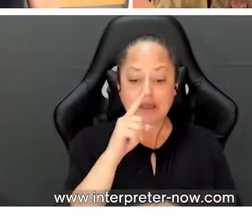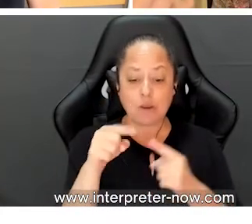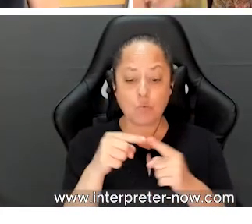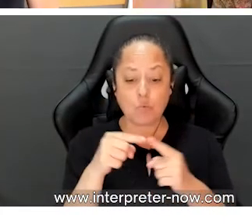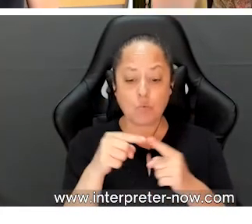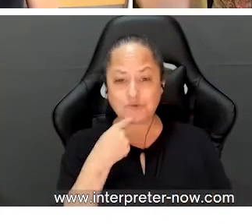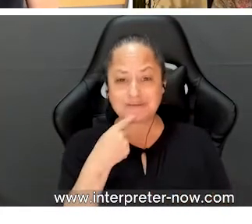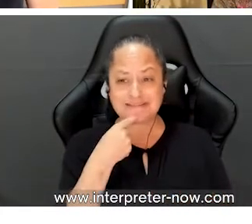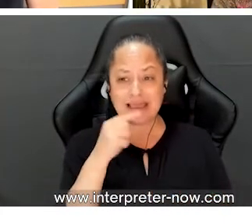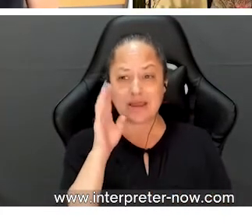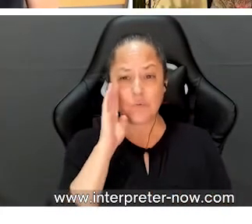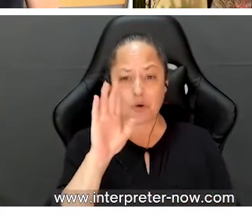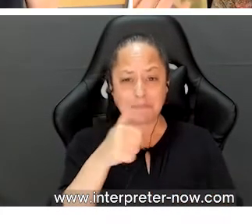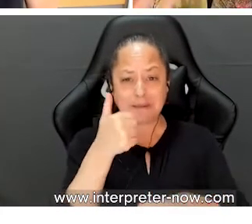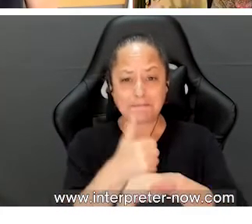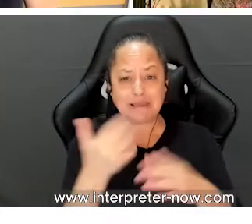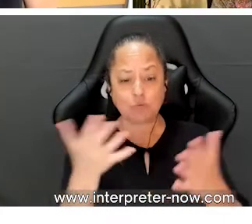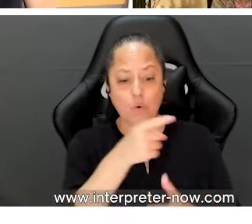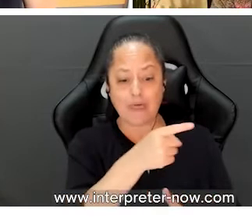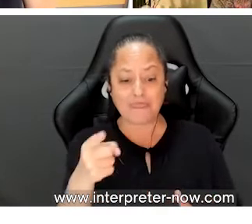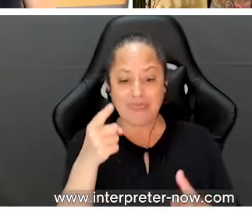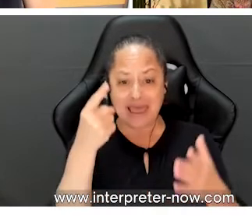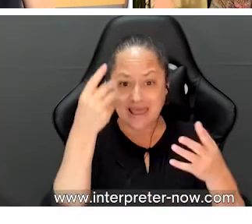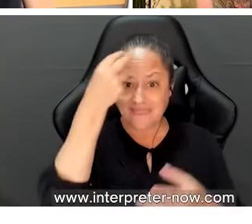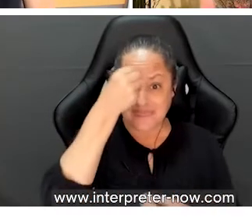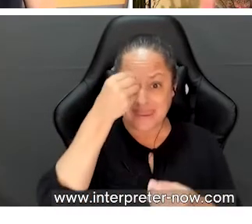be based off of what they think is important, right?